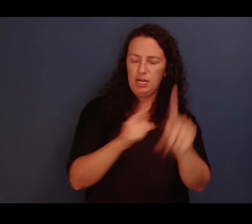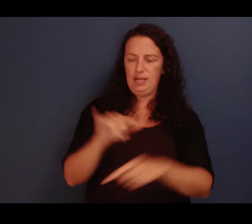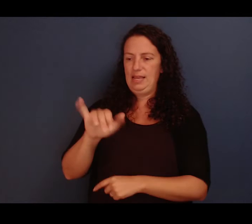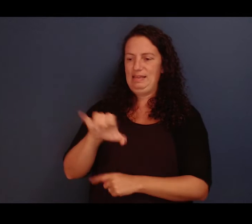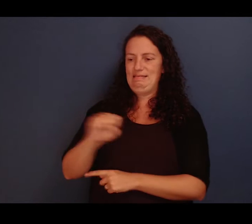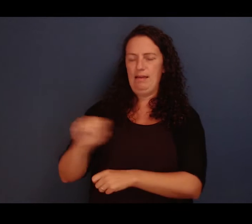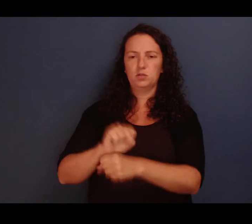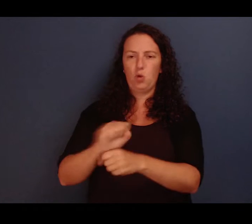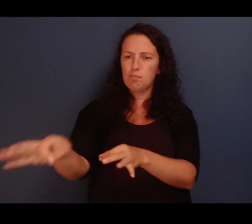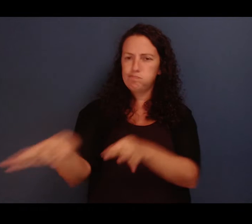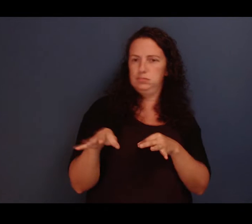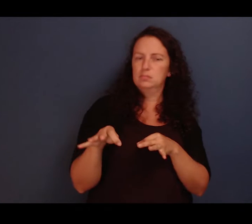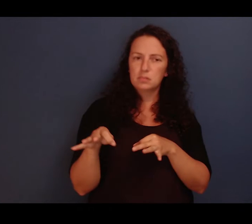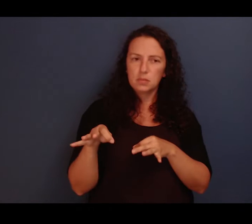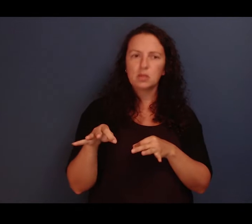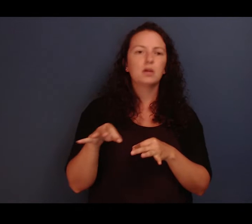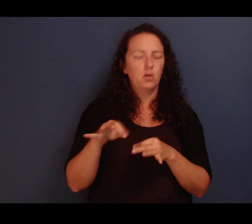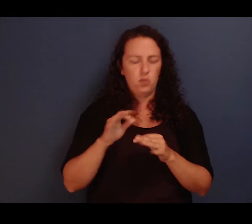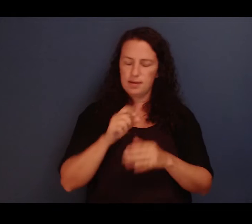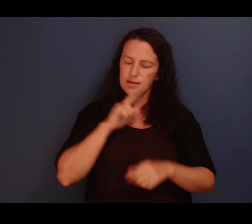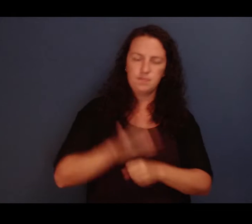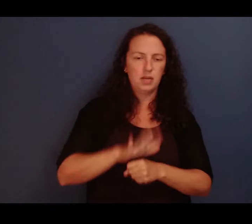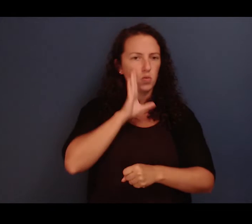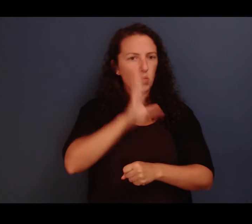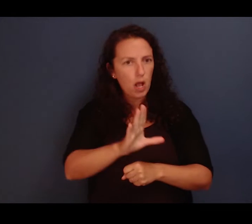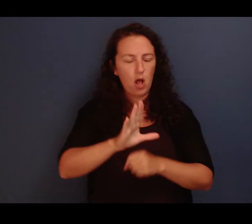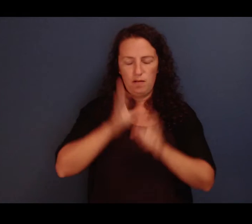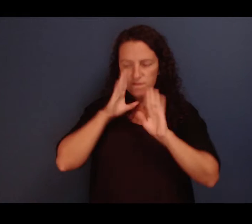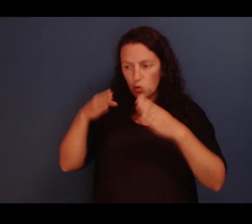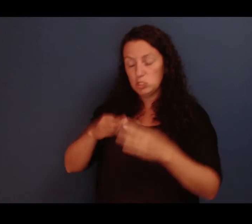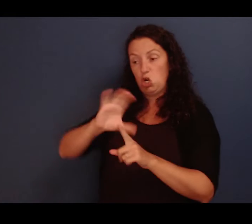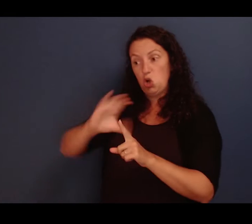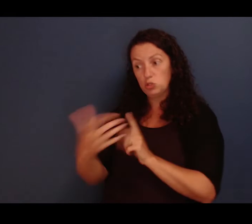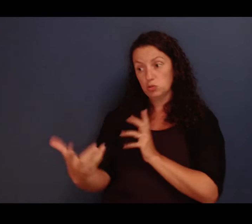and recommitted ourselves to becoming a learning organization that was more culturally responsive